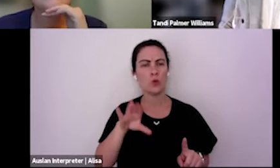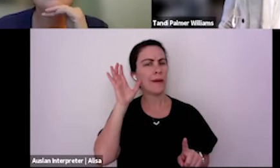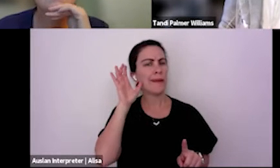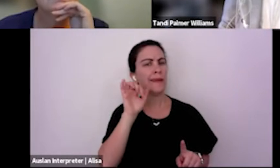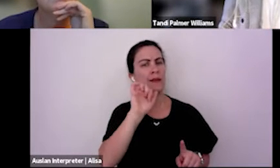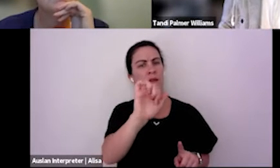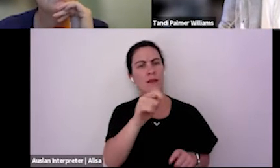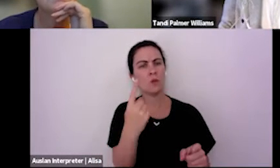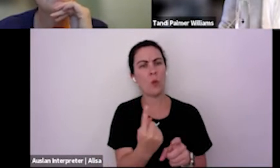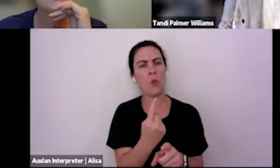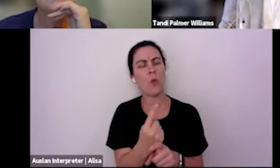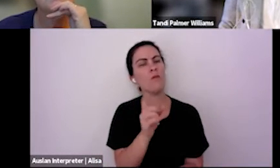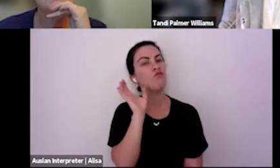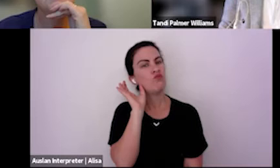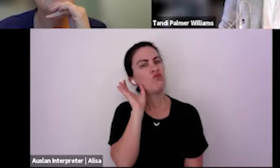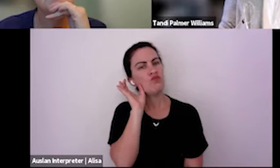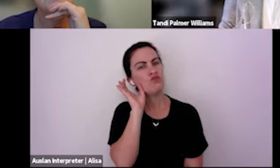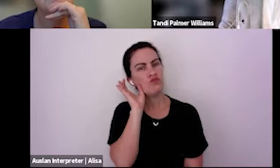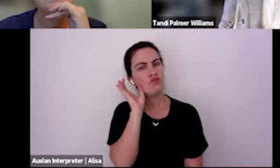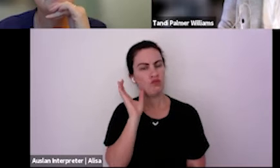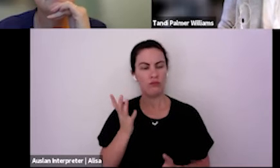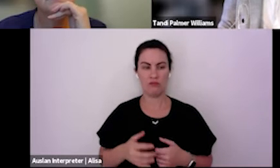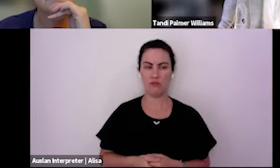37% saying live happening right now.